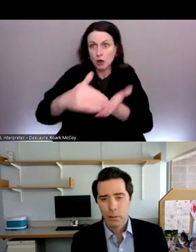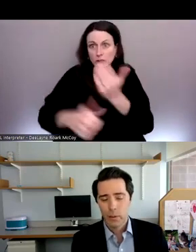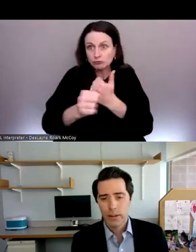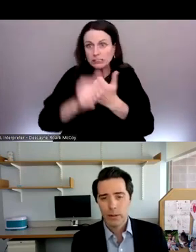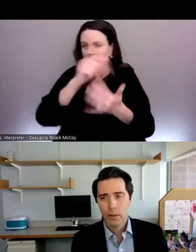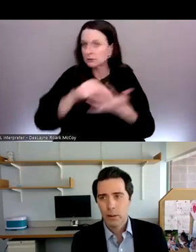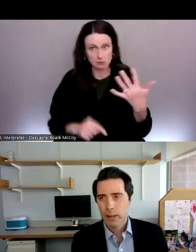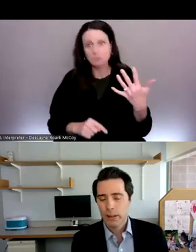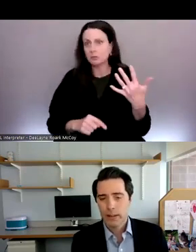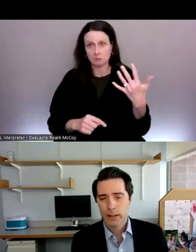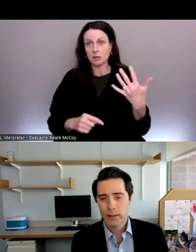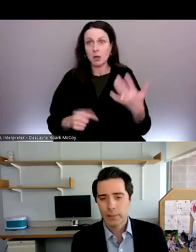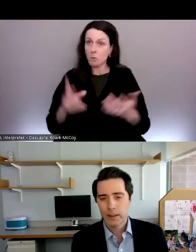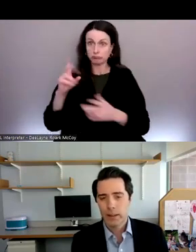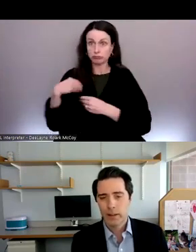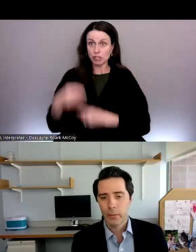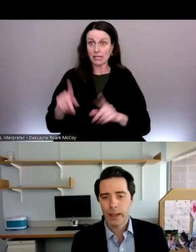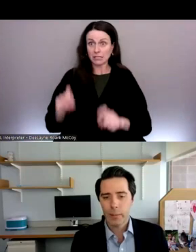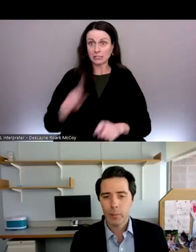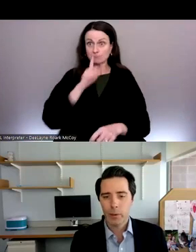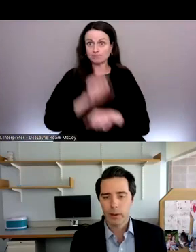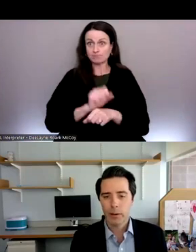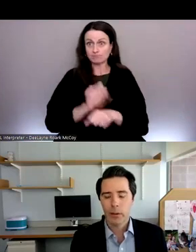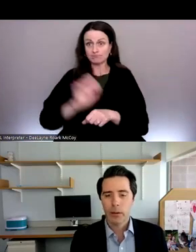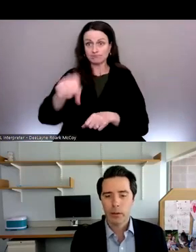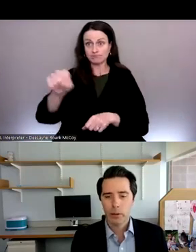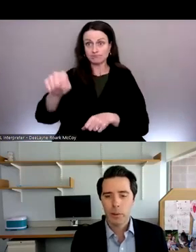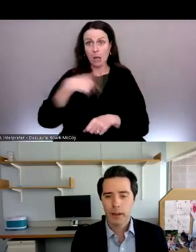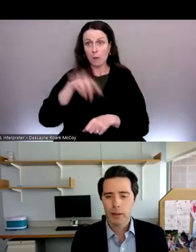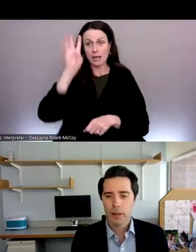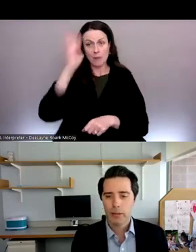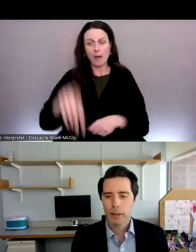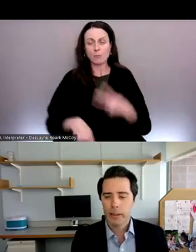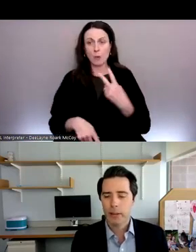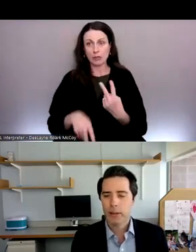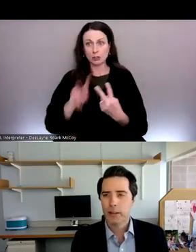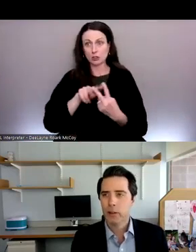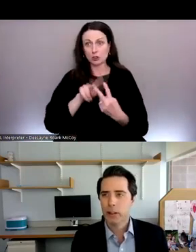well we did genetic testing and we came